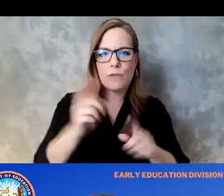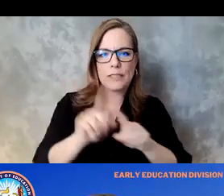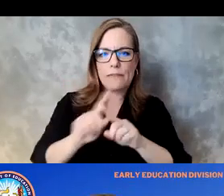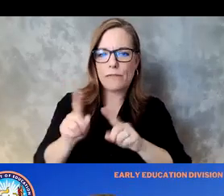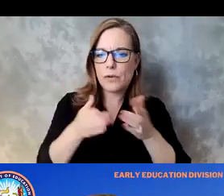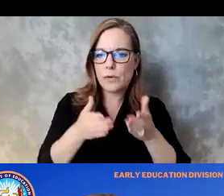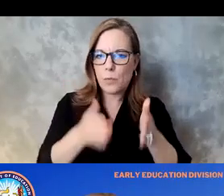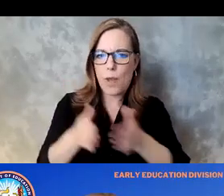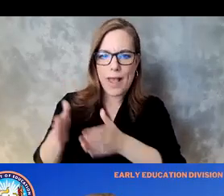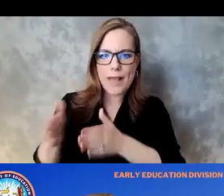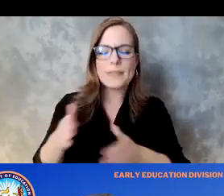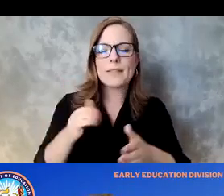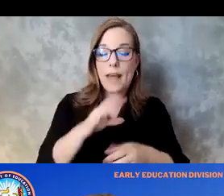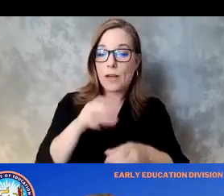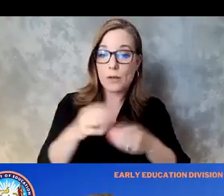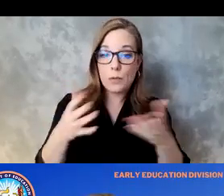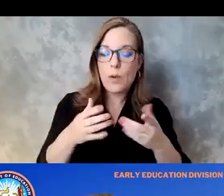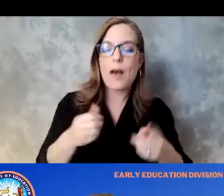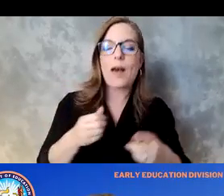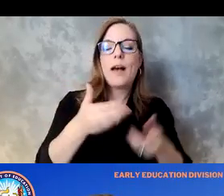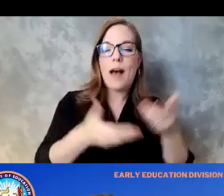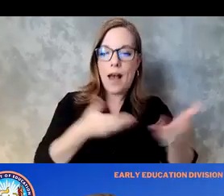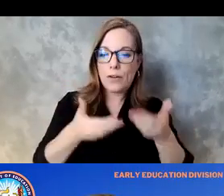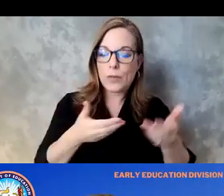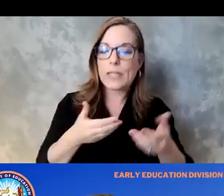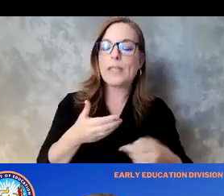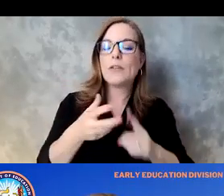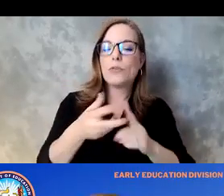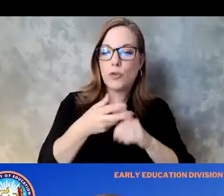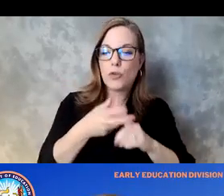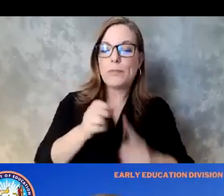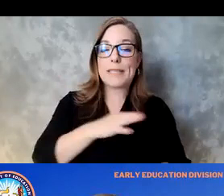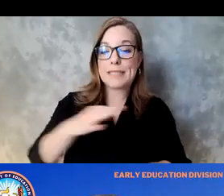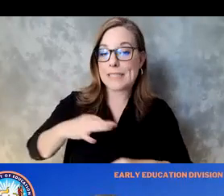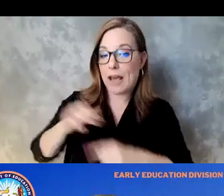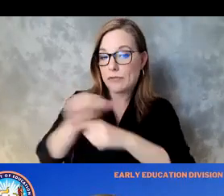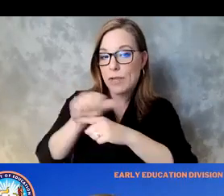not limited to hiring and a recruitment costs. Staff training professional development and